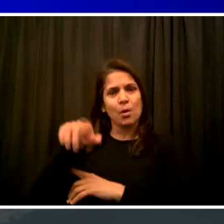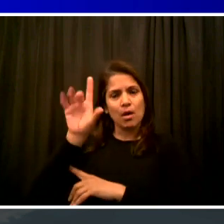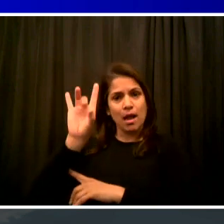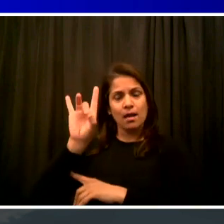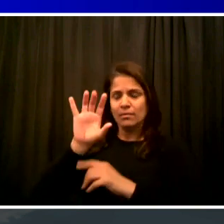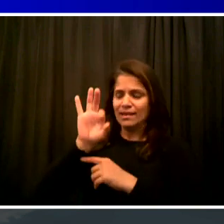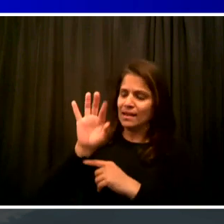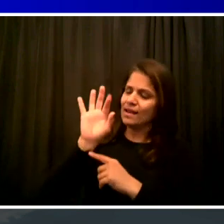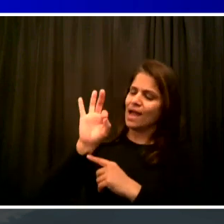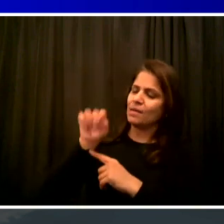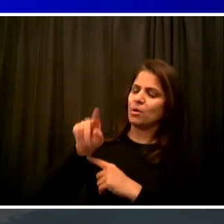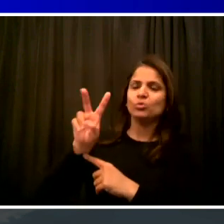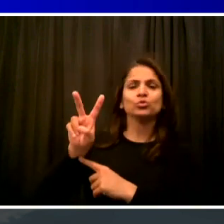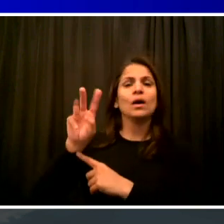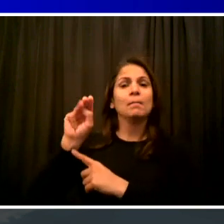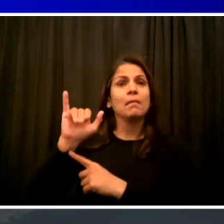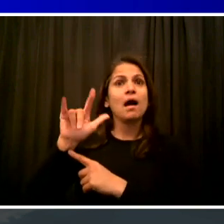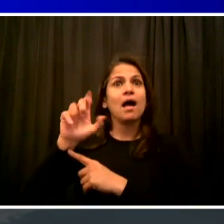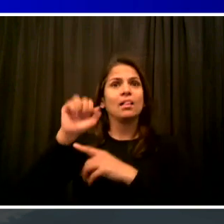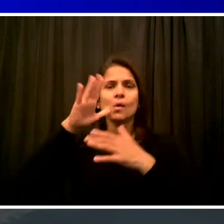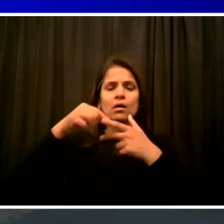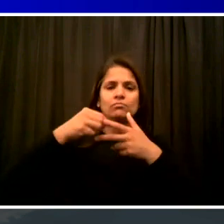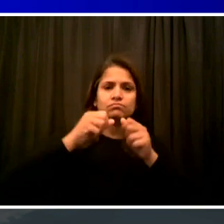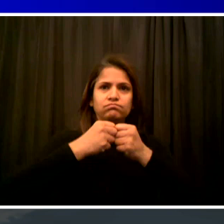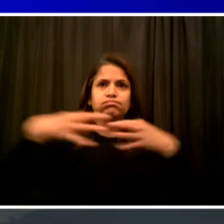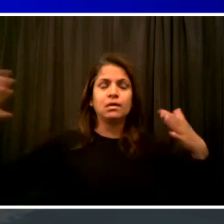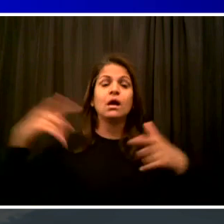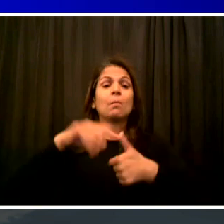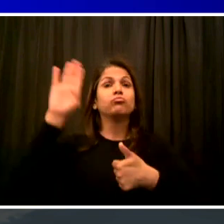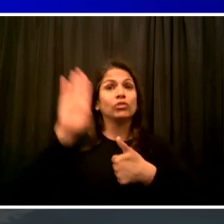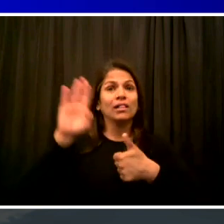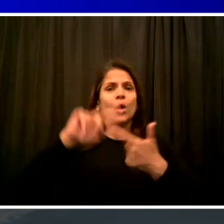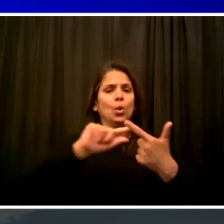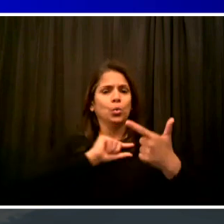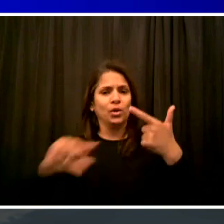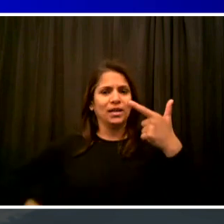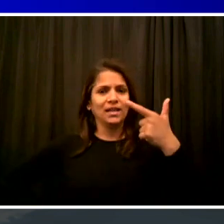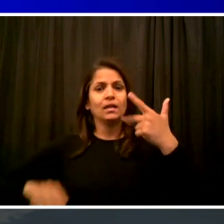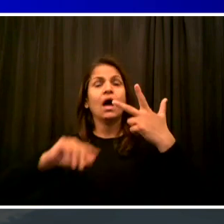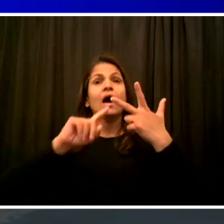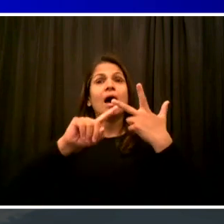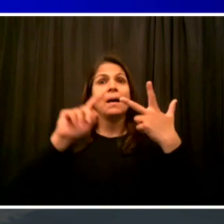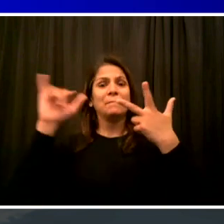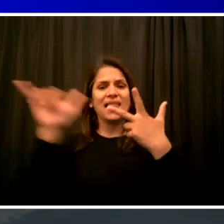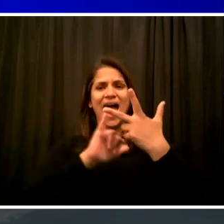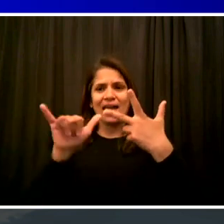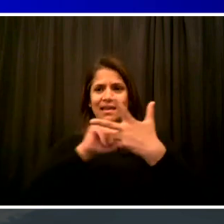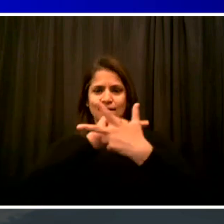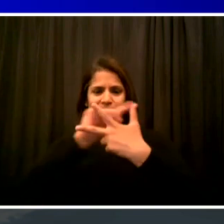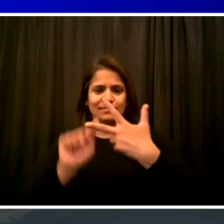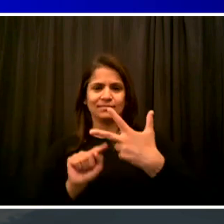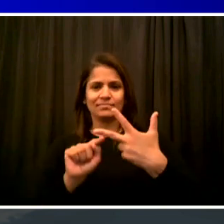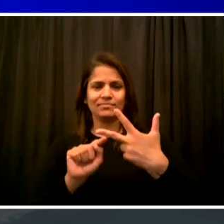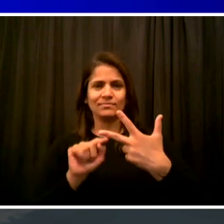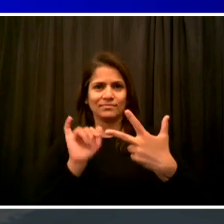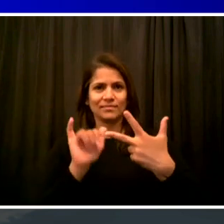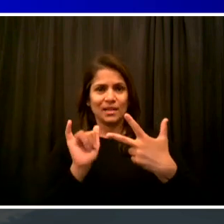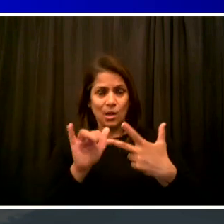EXERCISE. WE'READ DI NG9.2 MILES OF PROTECTED BIKE LANES IN BROOKLYN, QUEENS